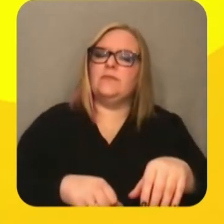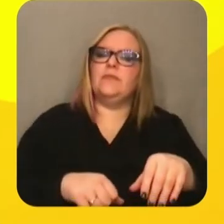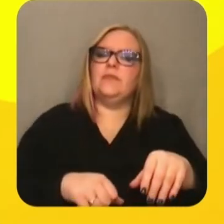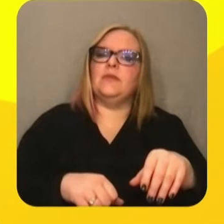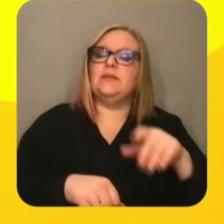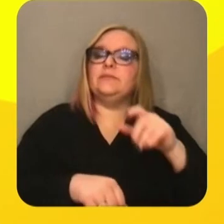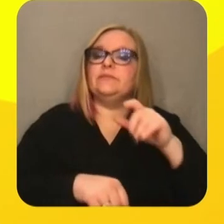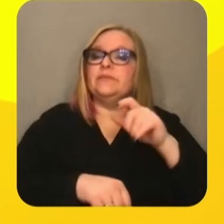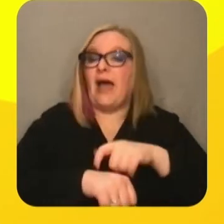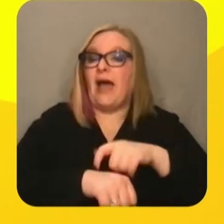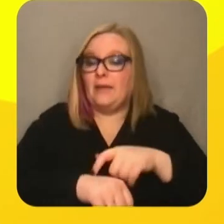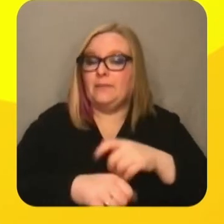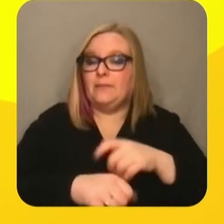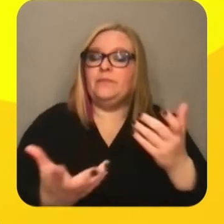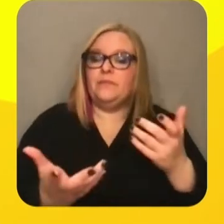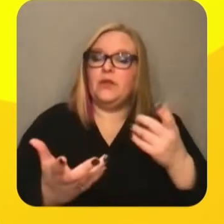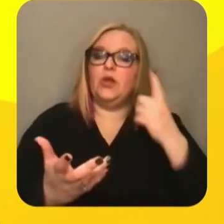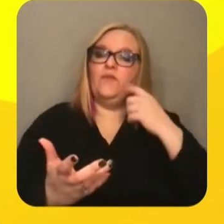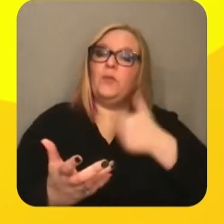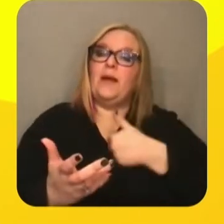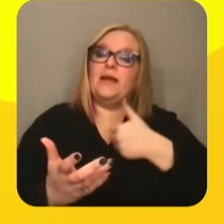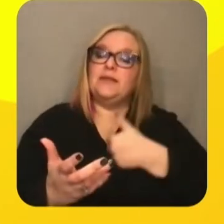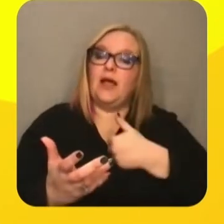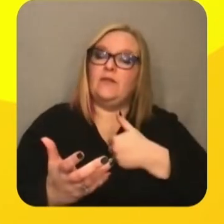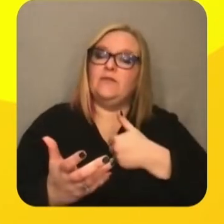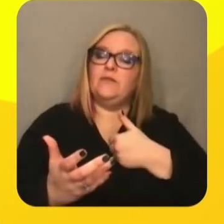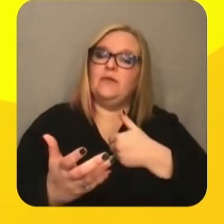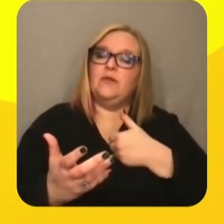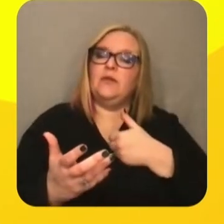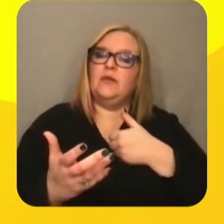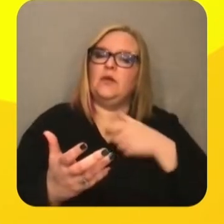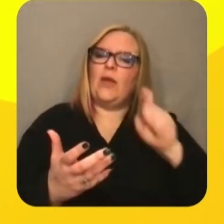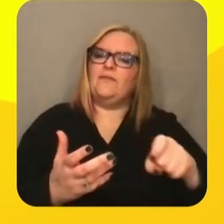And so for me, it was a matter of what can we do to ensure